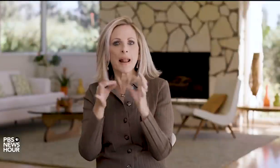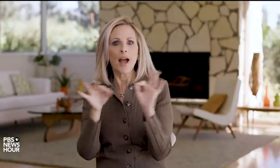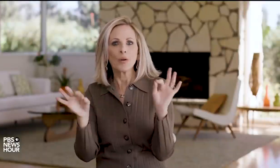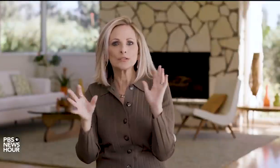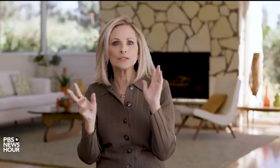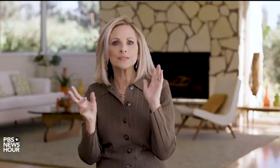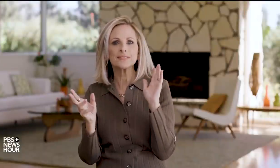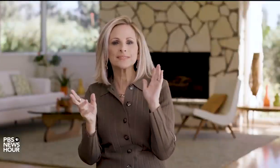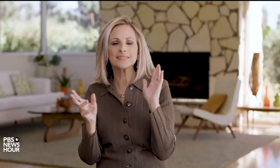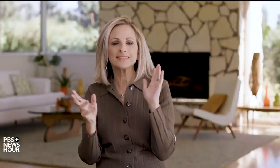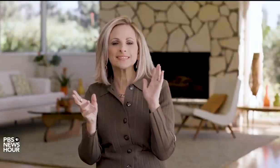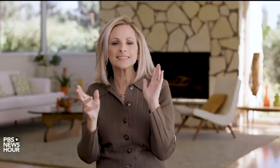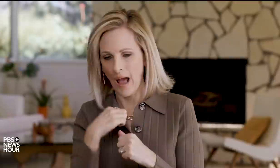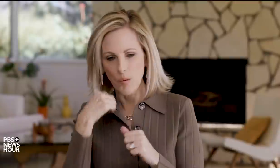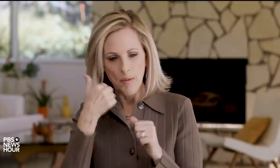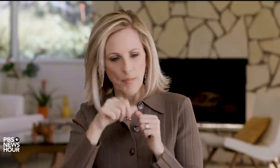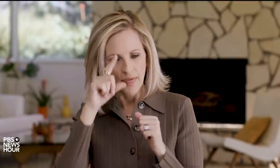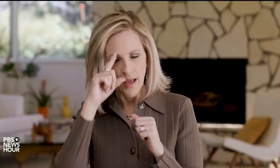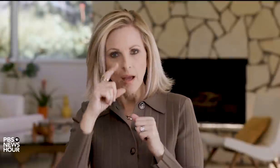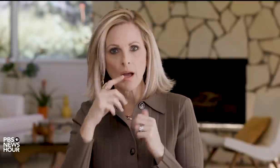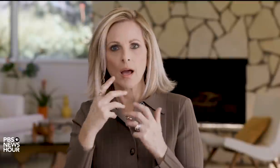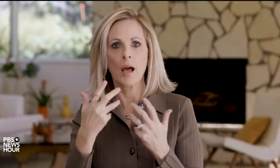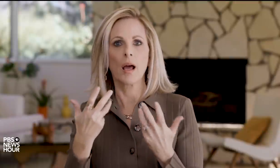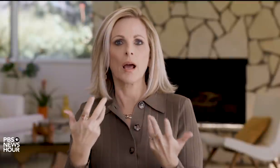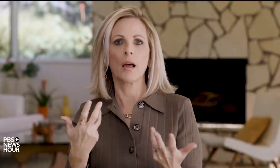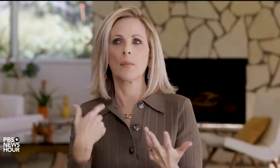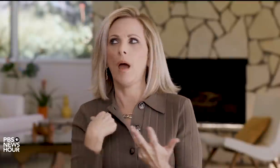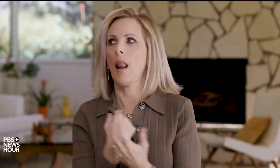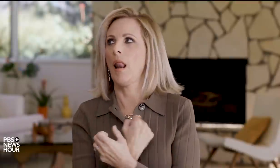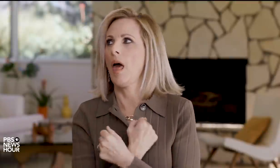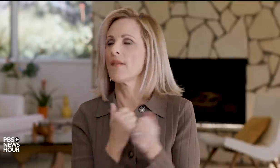Speaking my language. And every thinking.